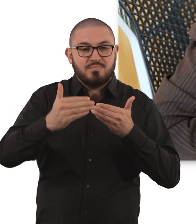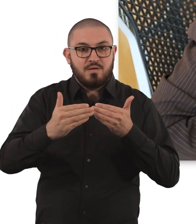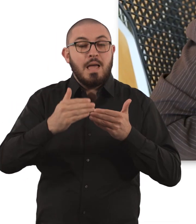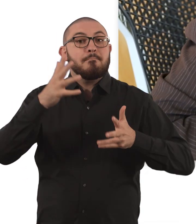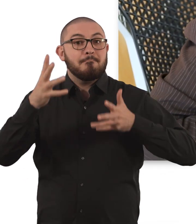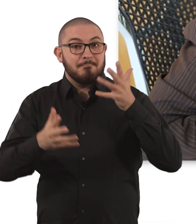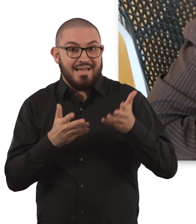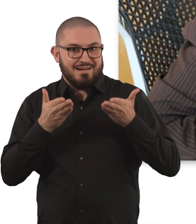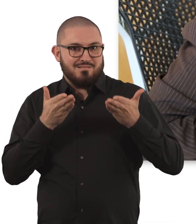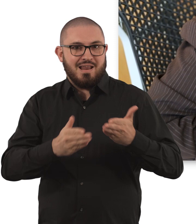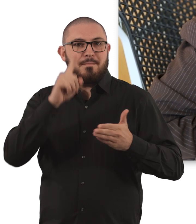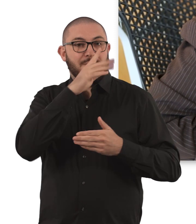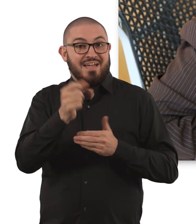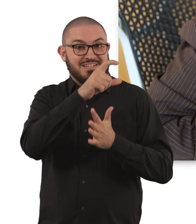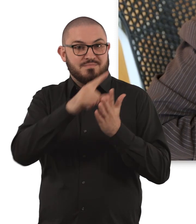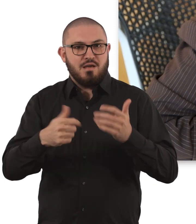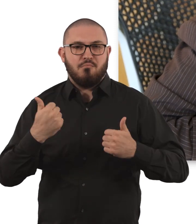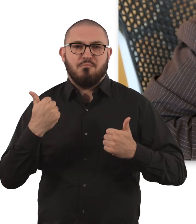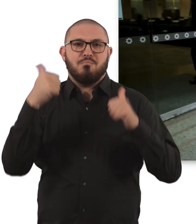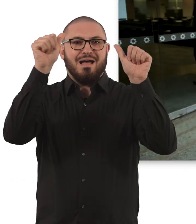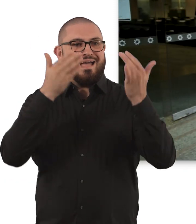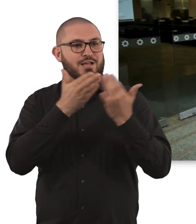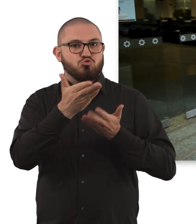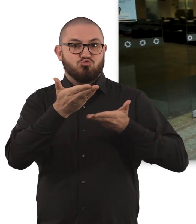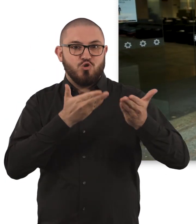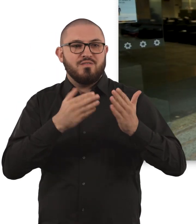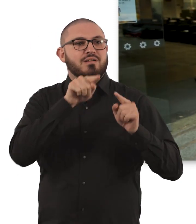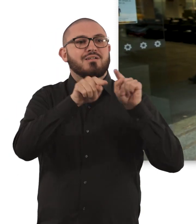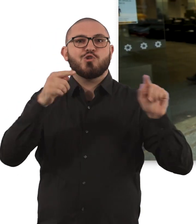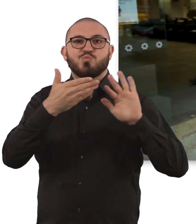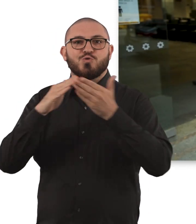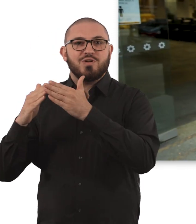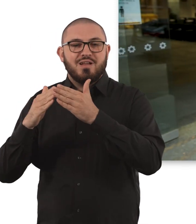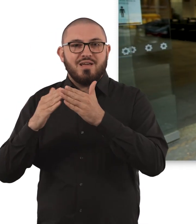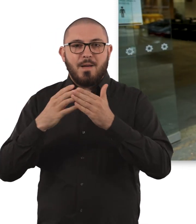It could enable them to access services in the community in a manner